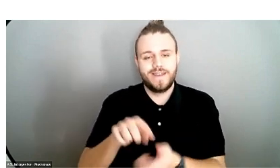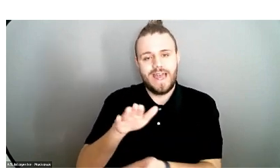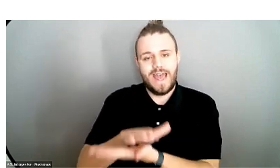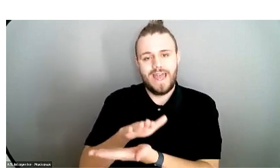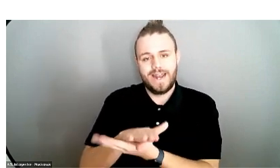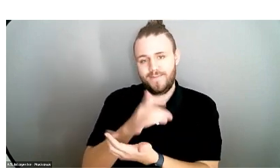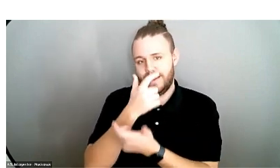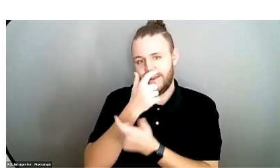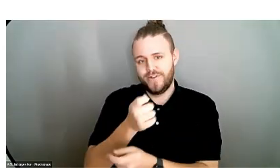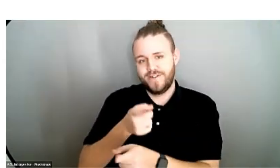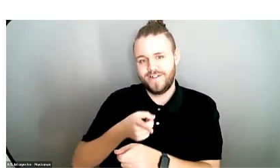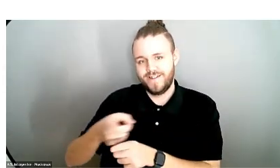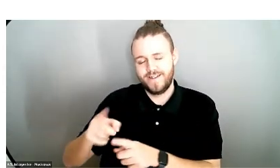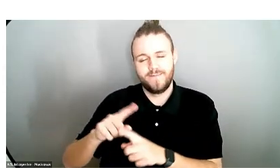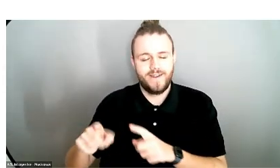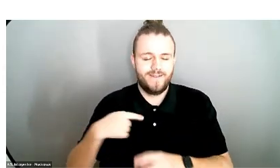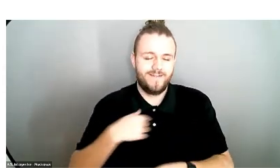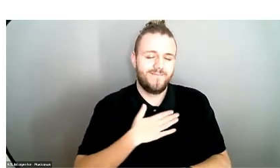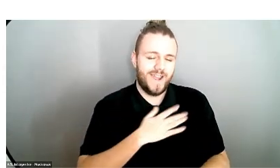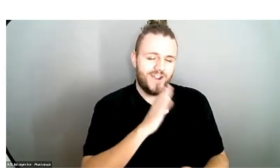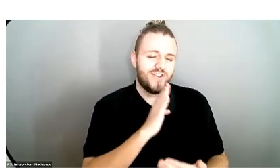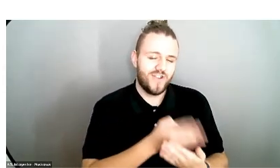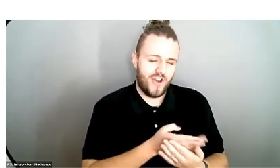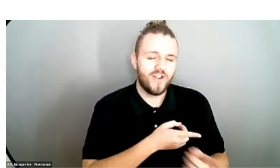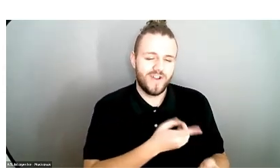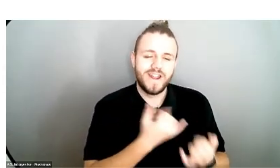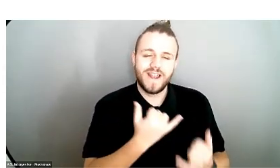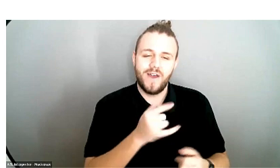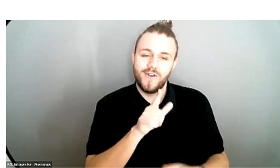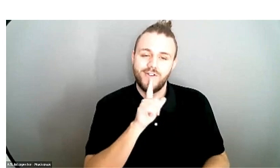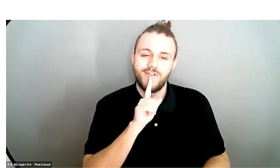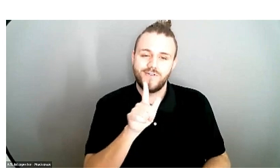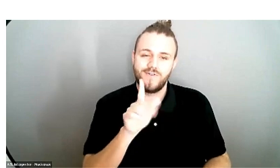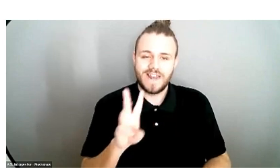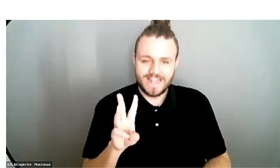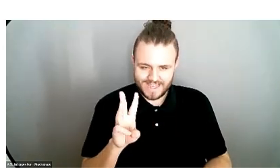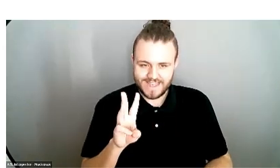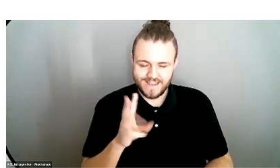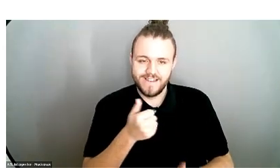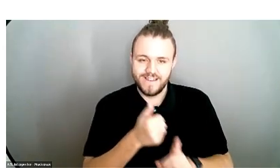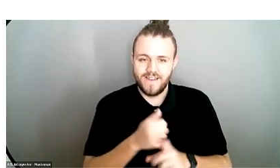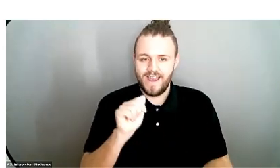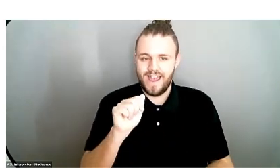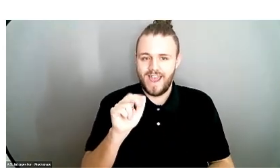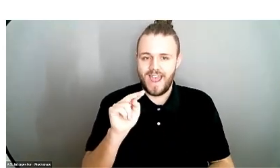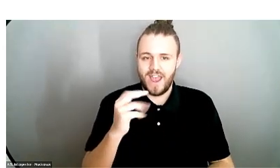but I have a daughter who is now 26 years old with Angelman Syndrome,